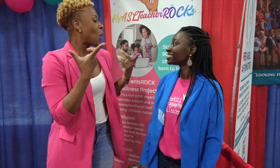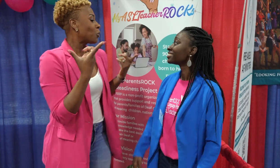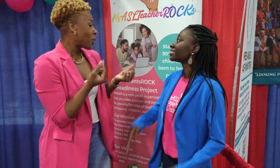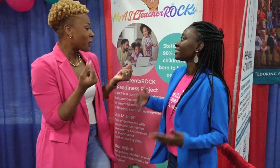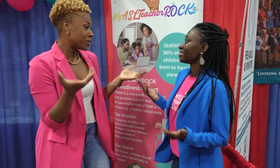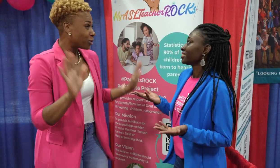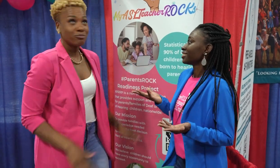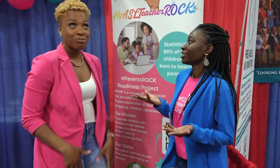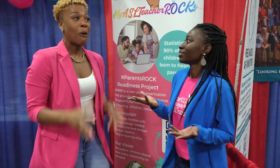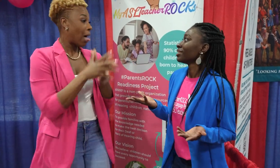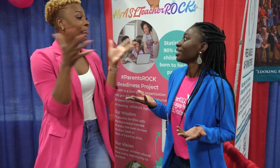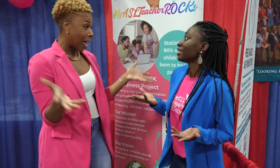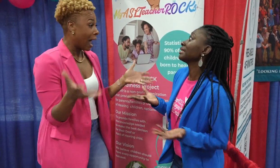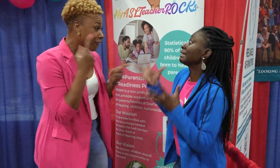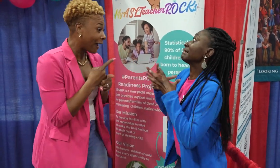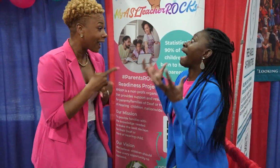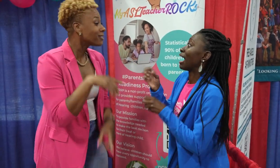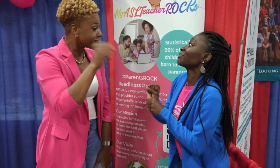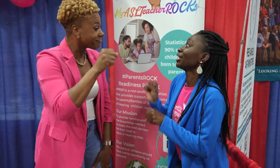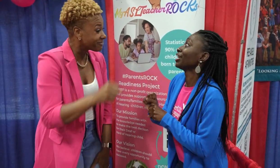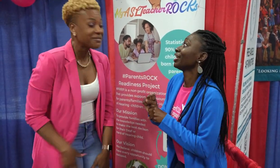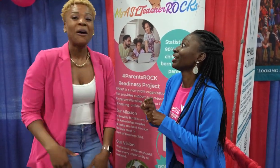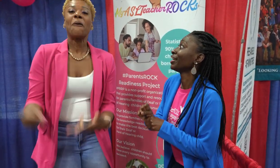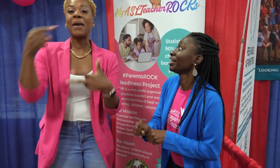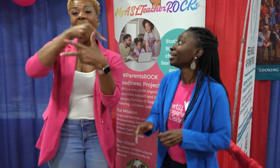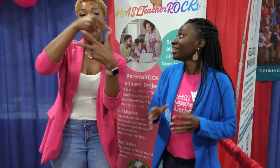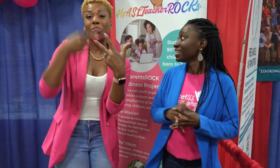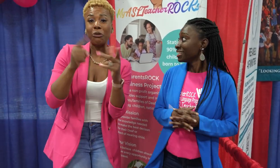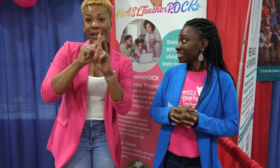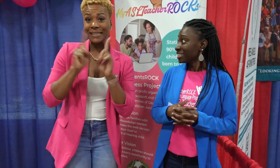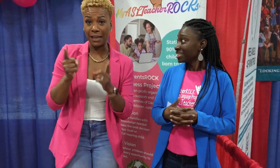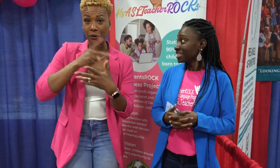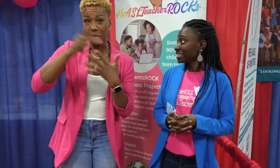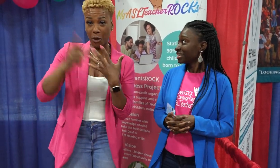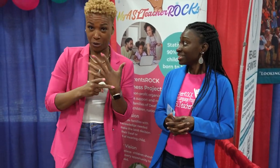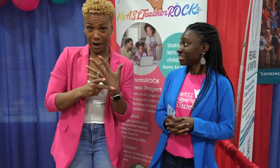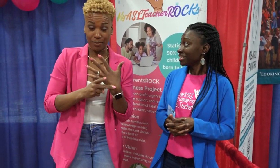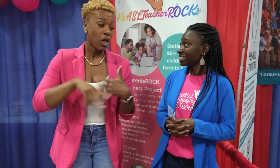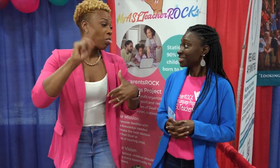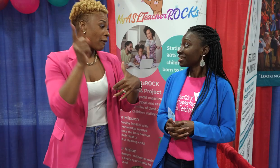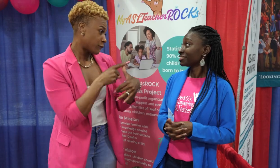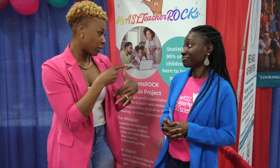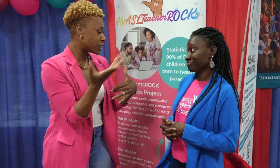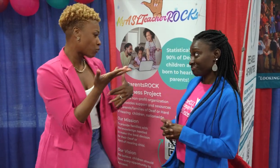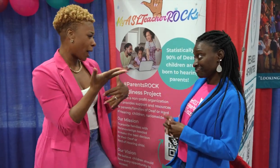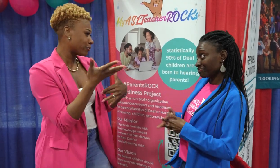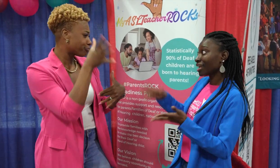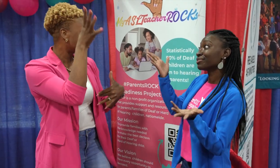Cynthia, what do we do here? A lot, right?! - Yes, we do a lot! We offer three different programs. The first is: